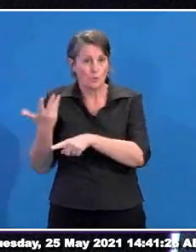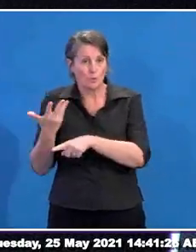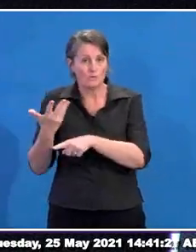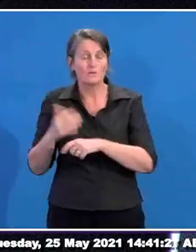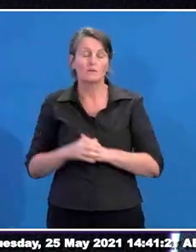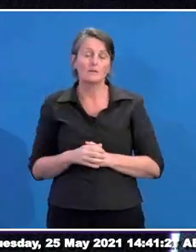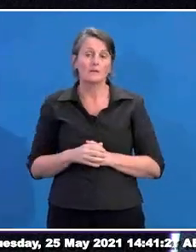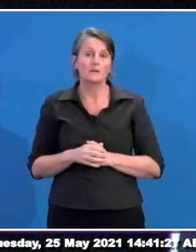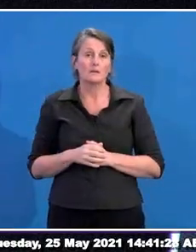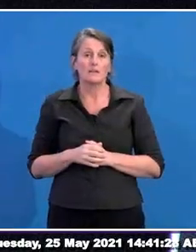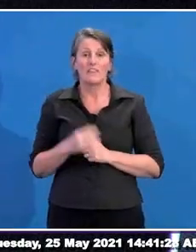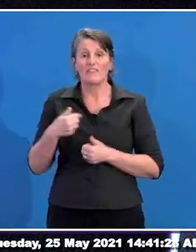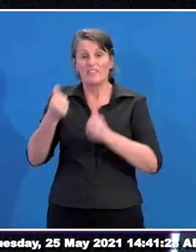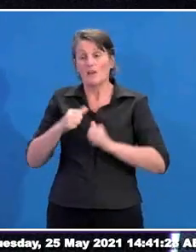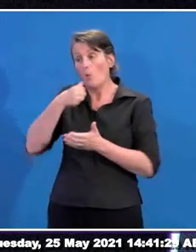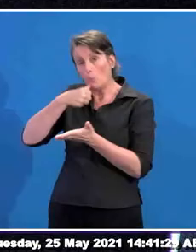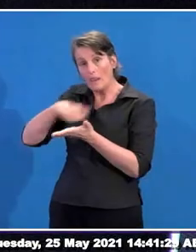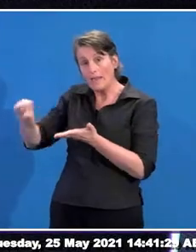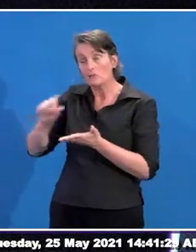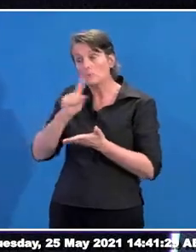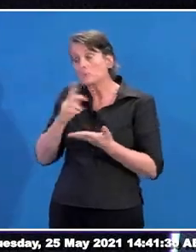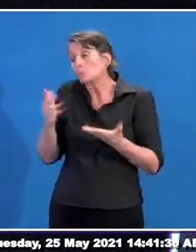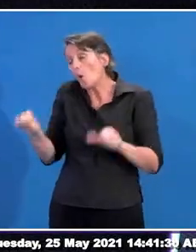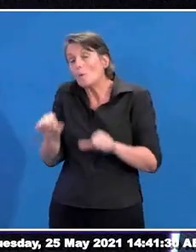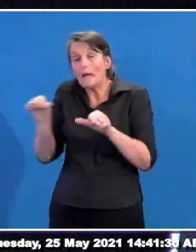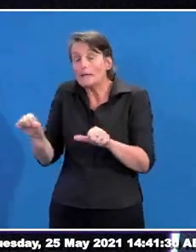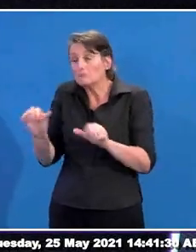investigation without your further input".